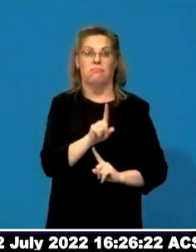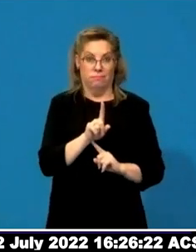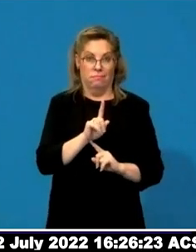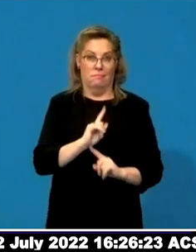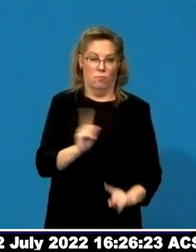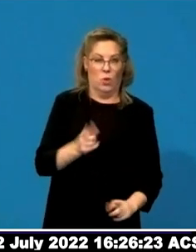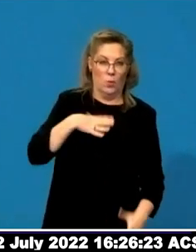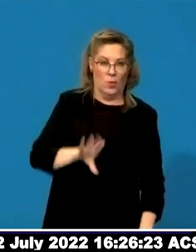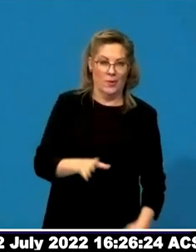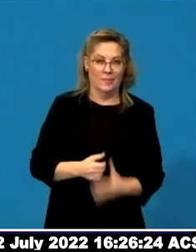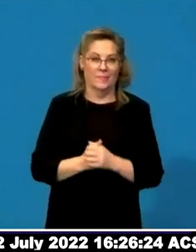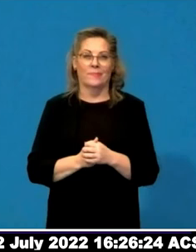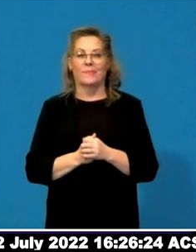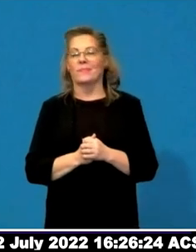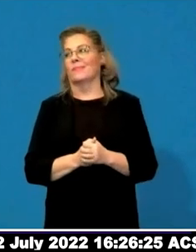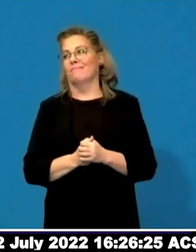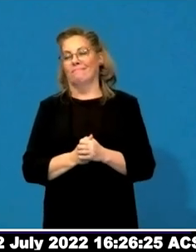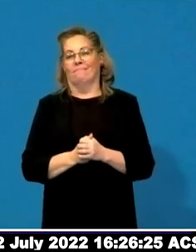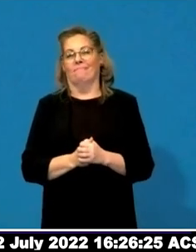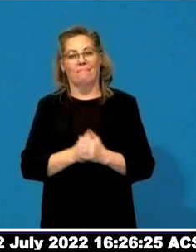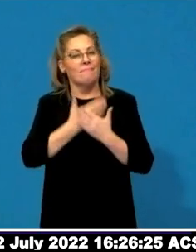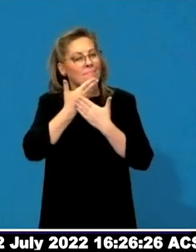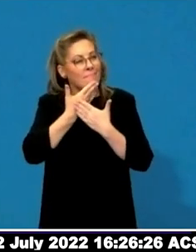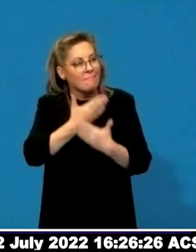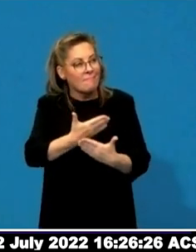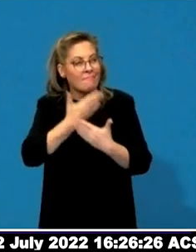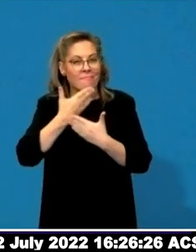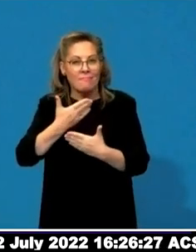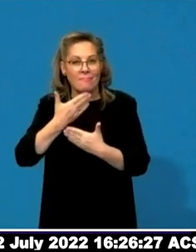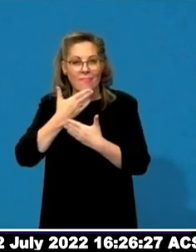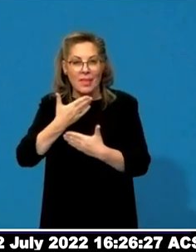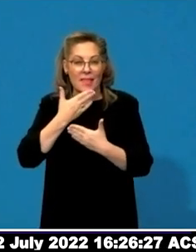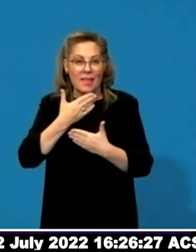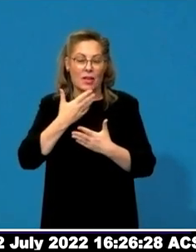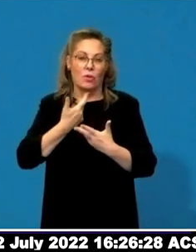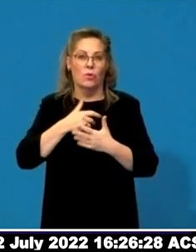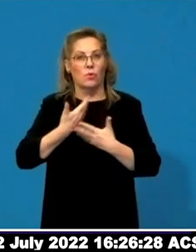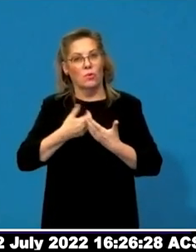Commissioner, thank you to you Commissioners and to the support staff for sitting late for the second day.